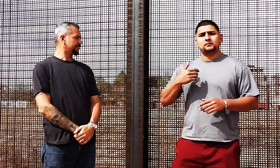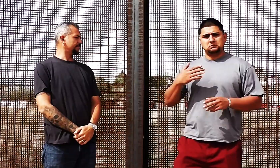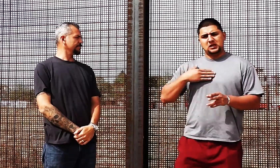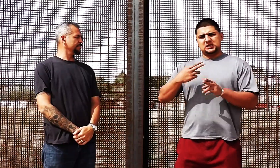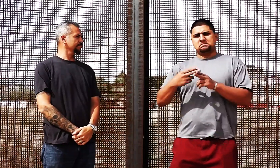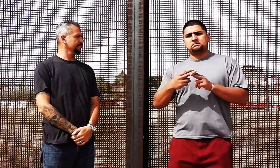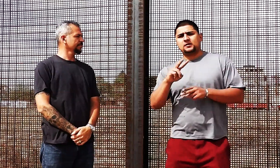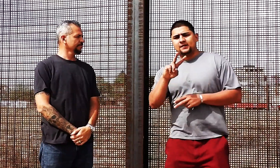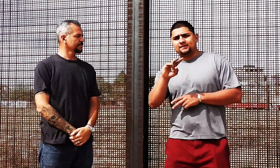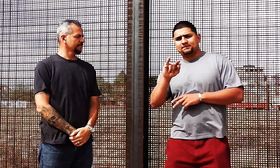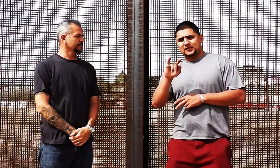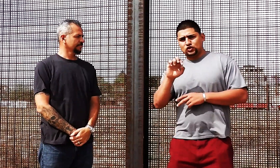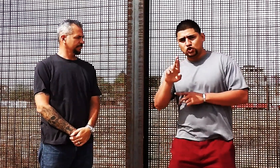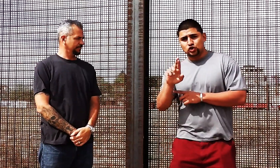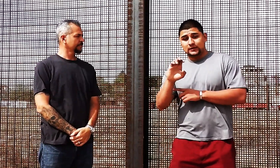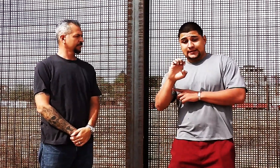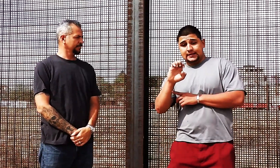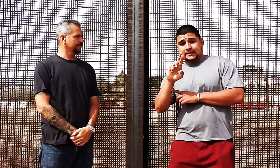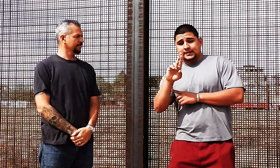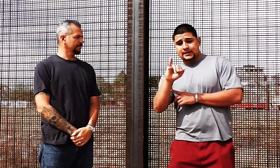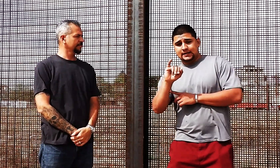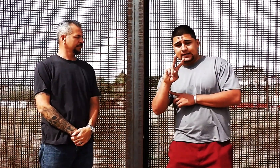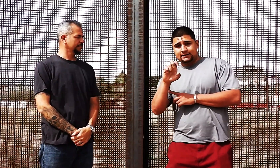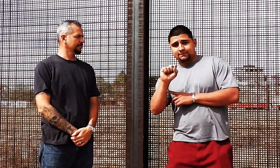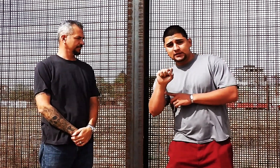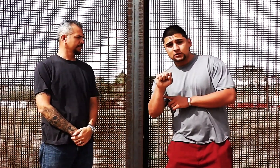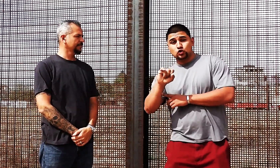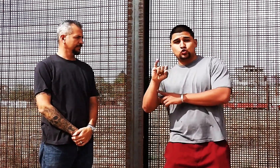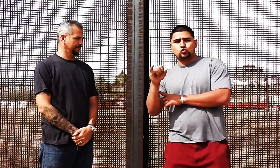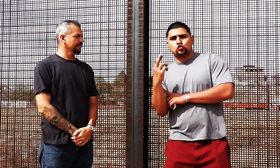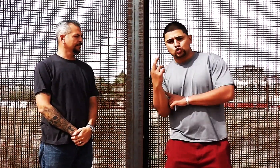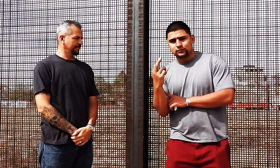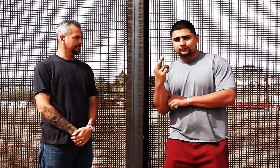Sure thing! Let me introduce myself. My name is Victor Erives, Jr.